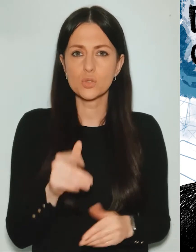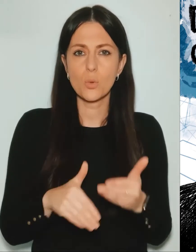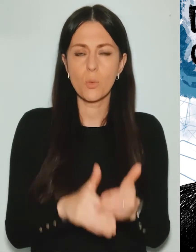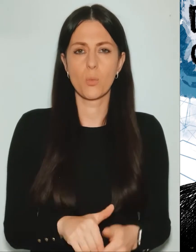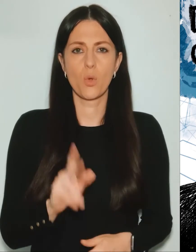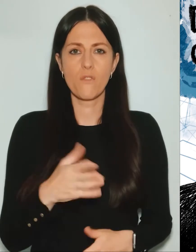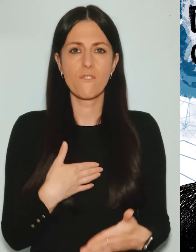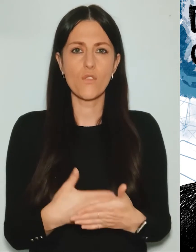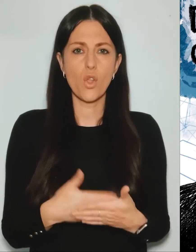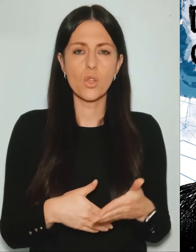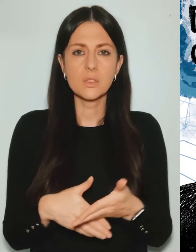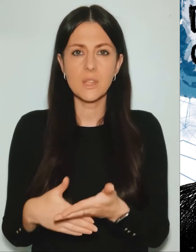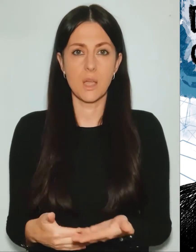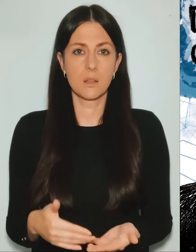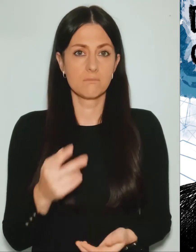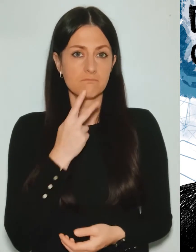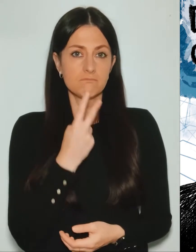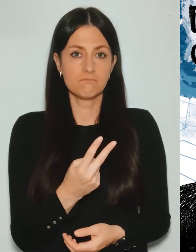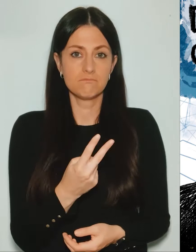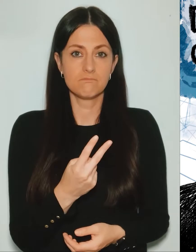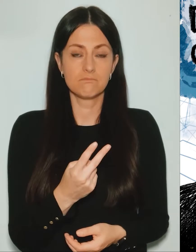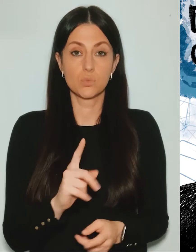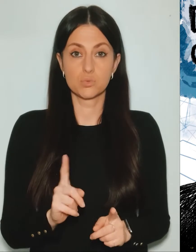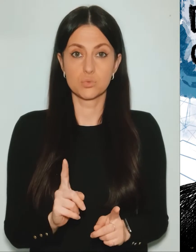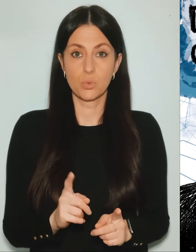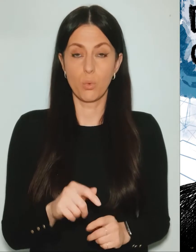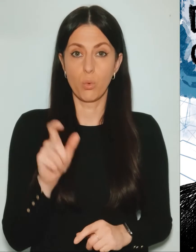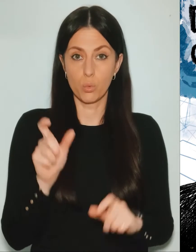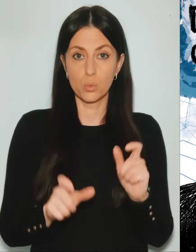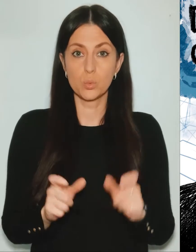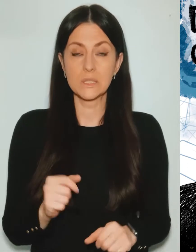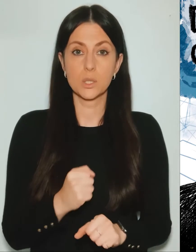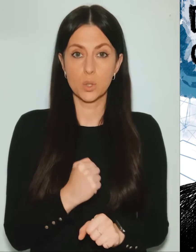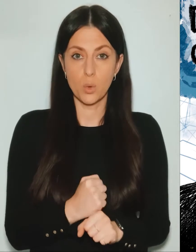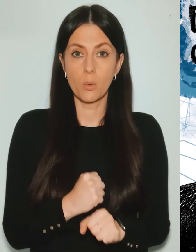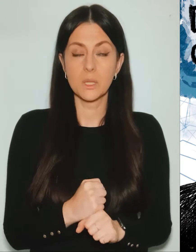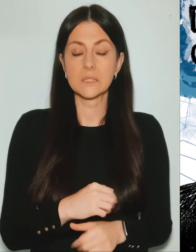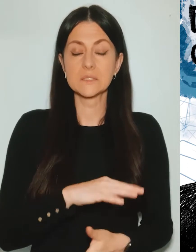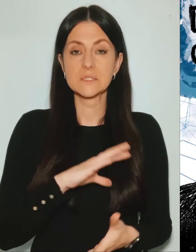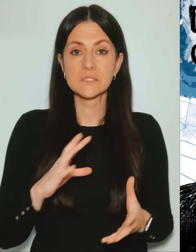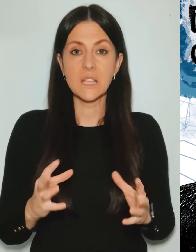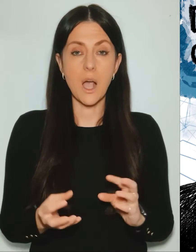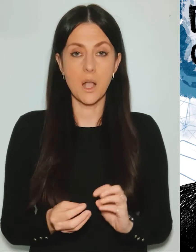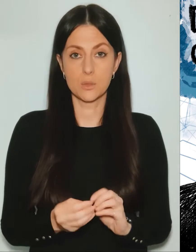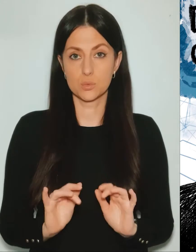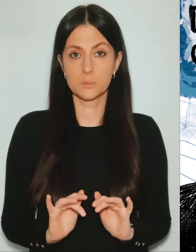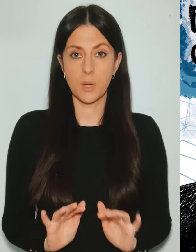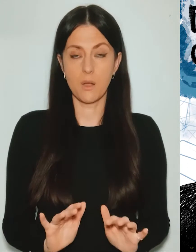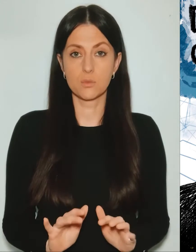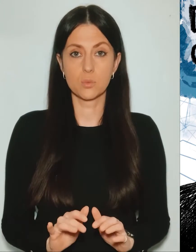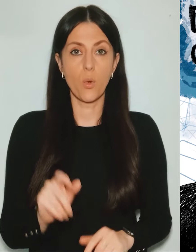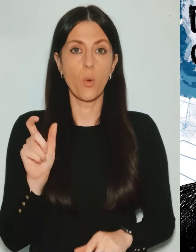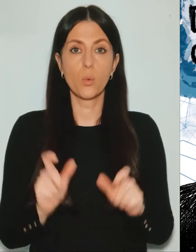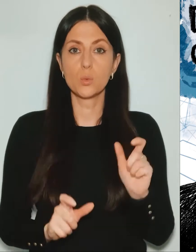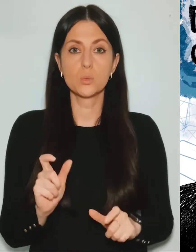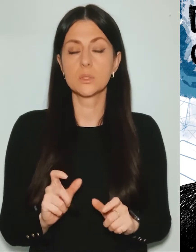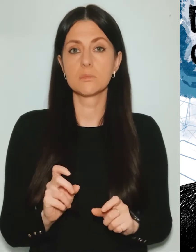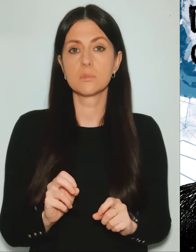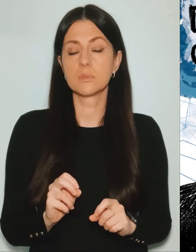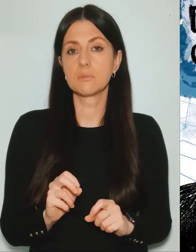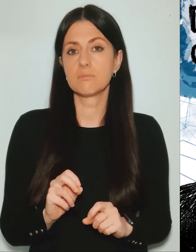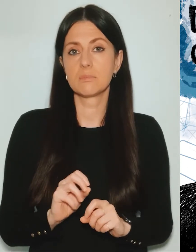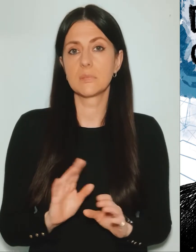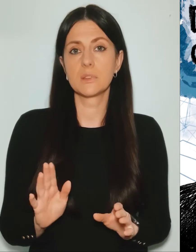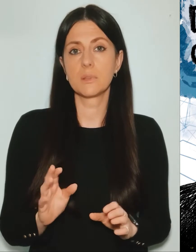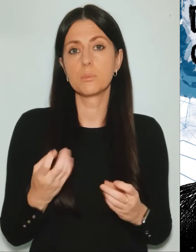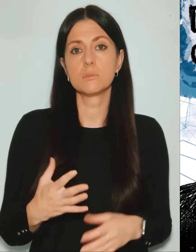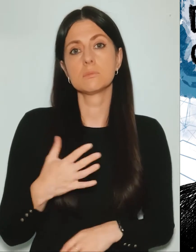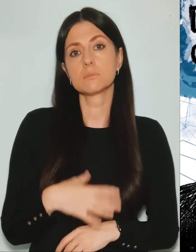And you see that people do a common cause, they don't just sit around and wait for some miracle to happen, they act.